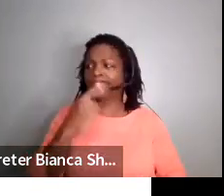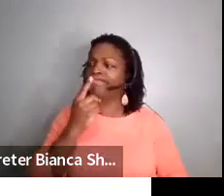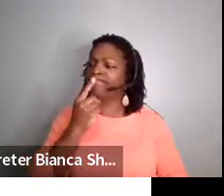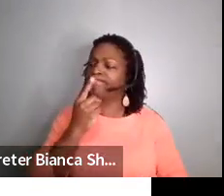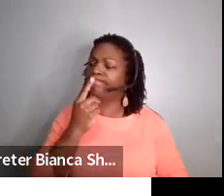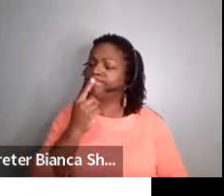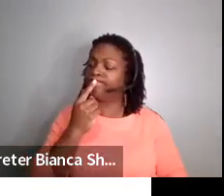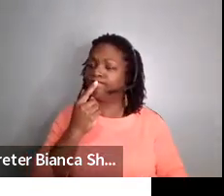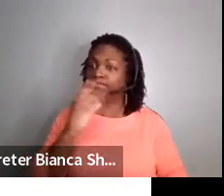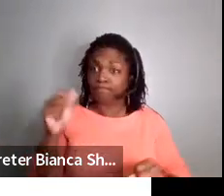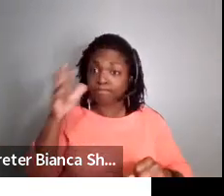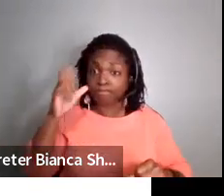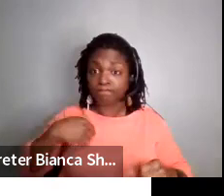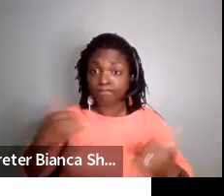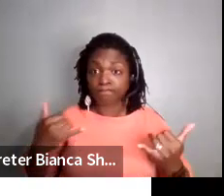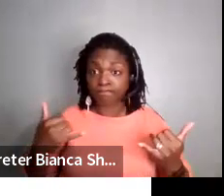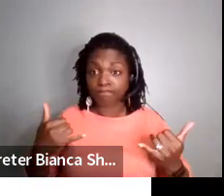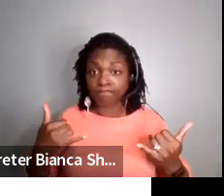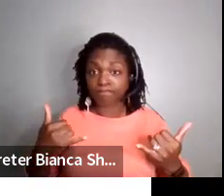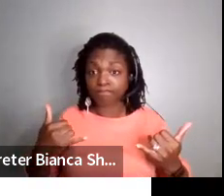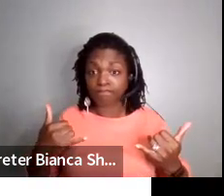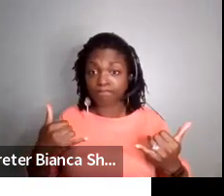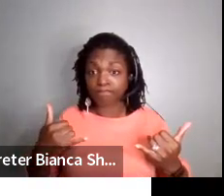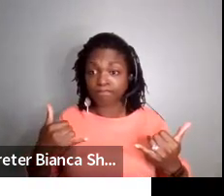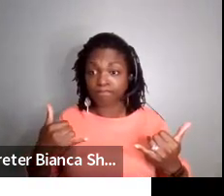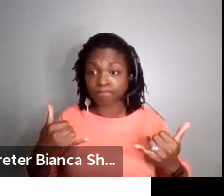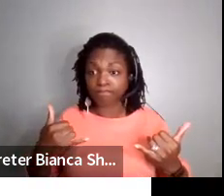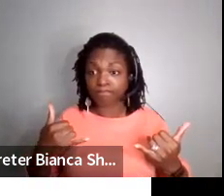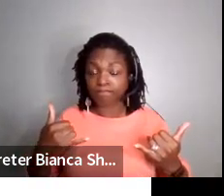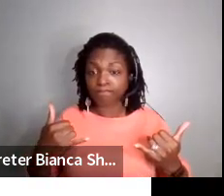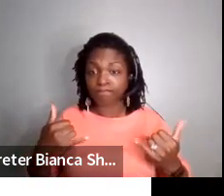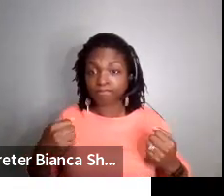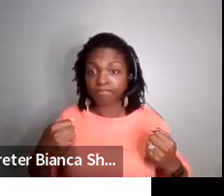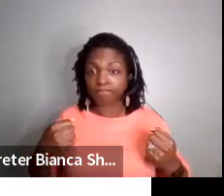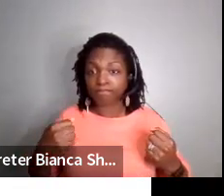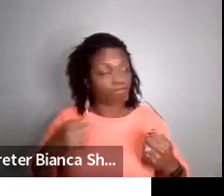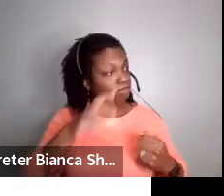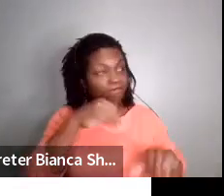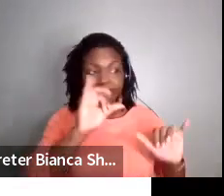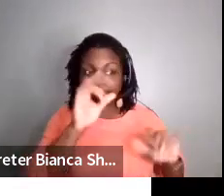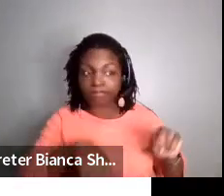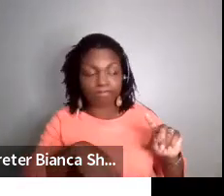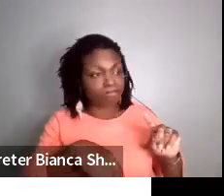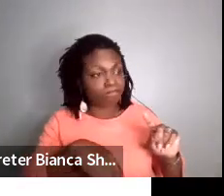Can you hear me now, i'm cinnadi which you are